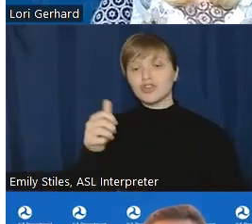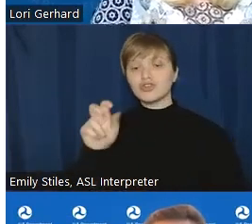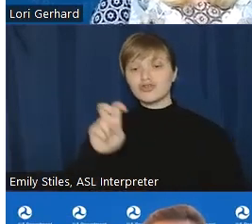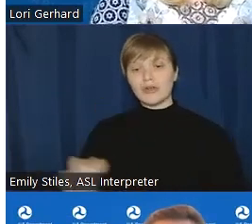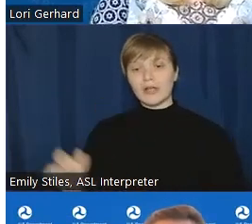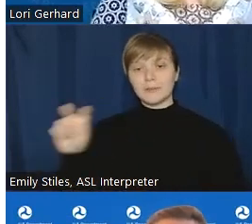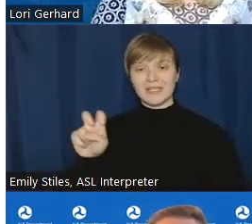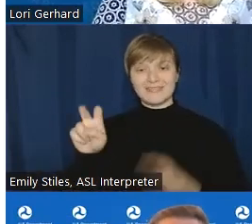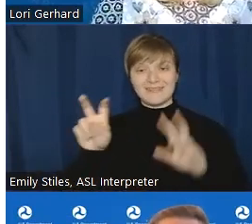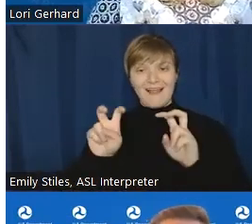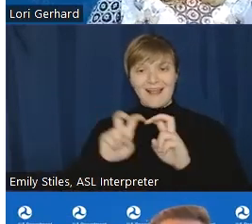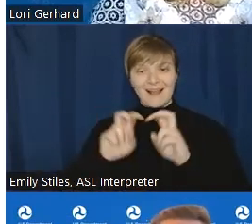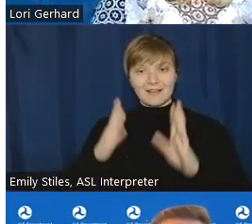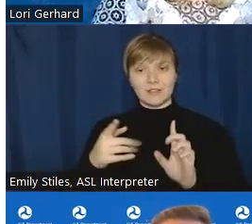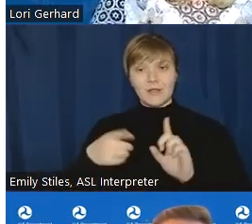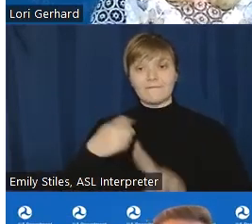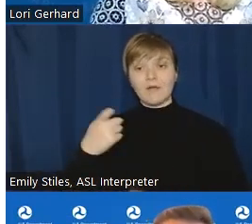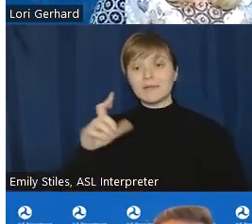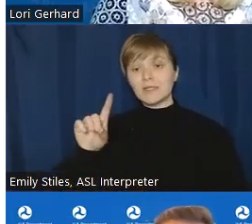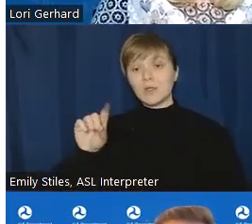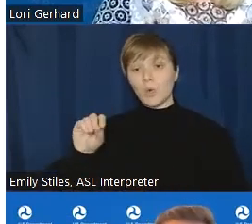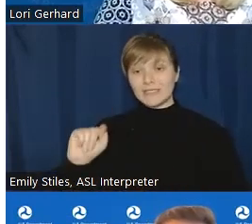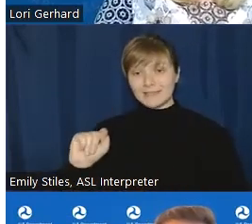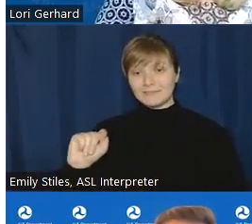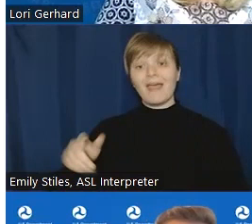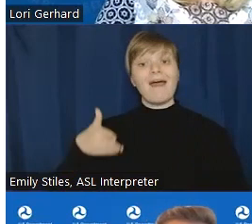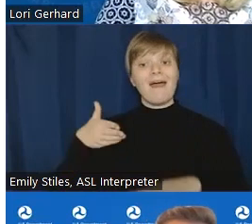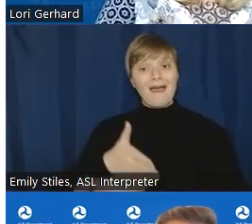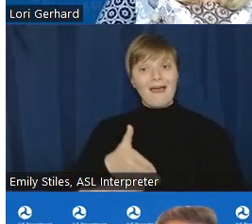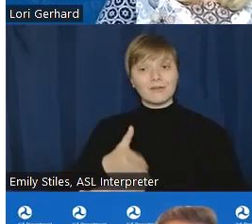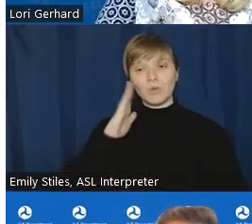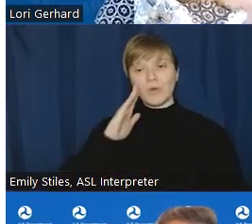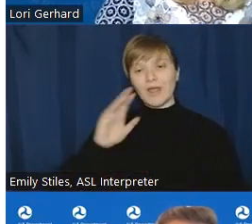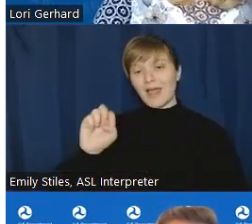Danielle will be Erica McFadden, who is the Director of the Office of Independent Living